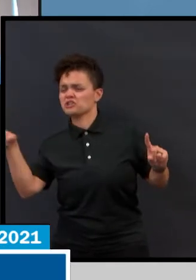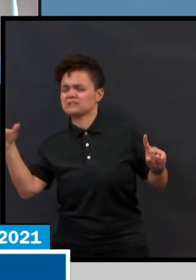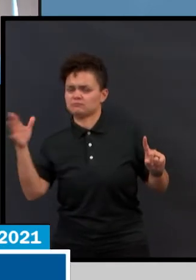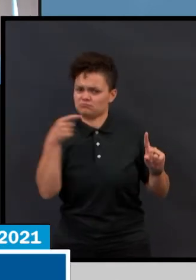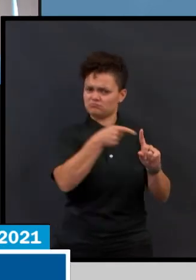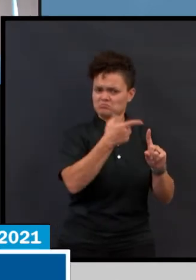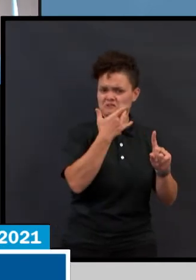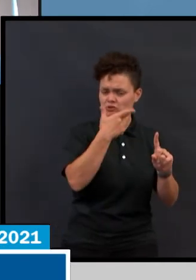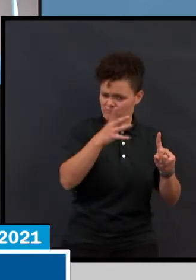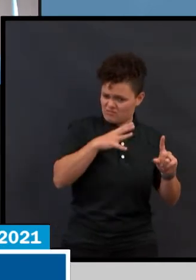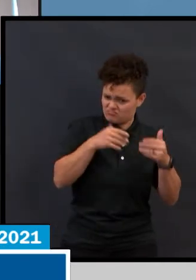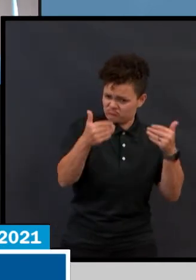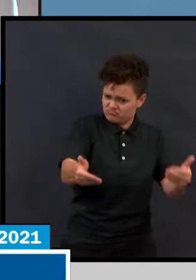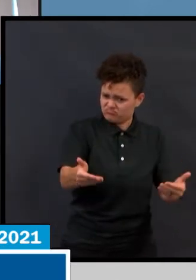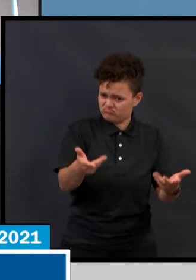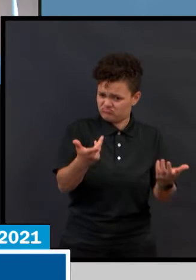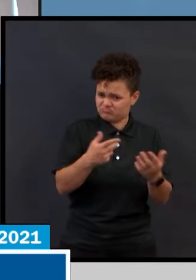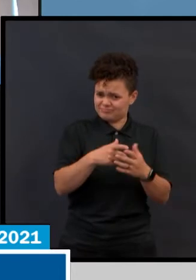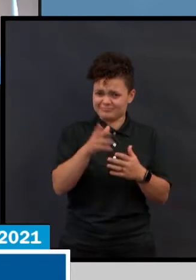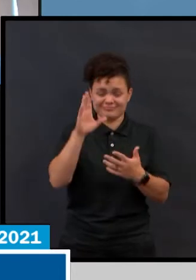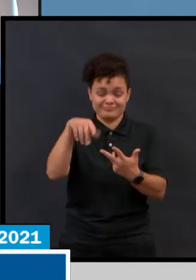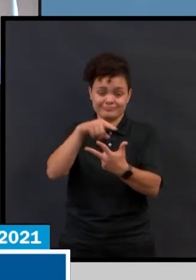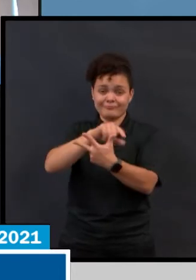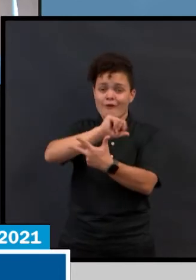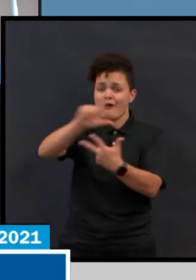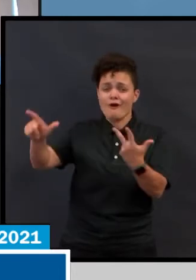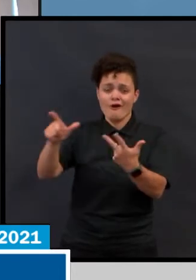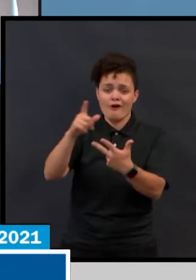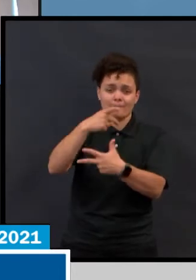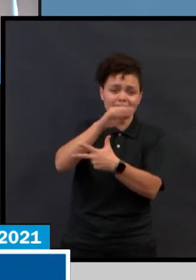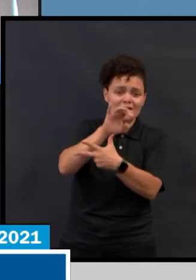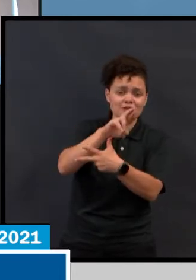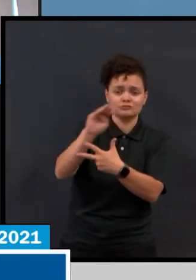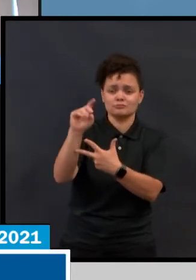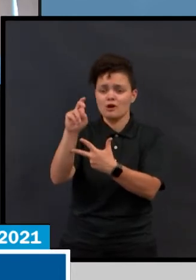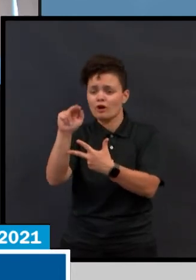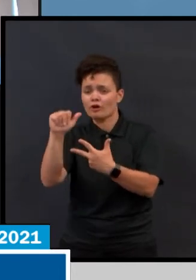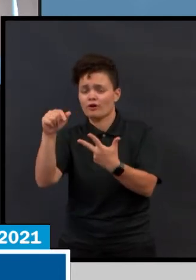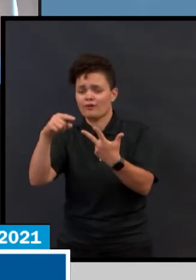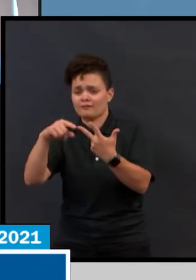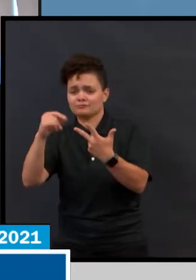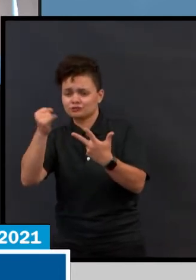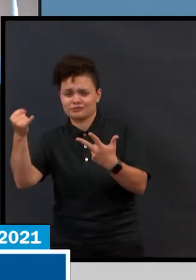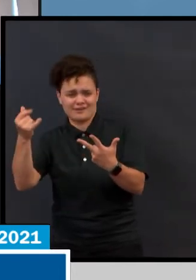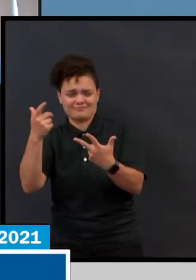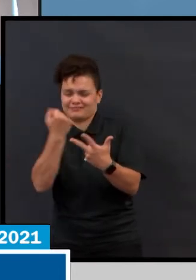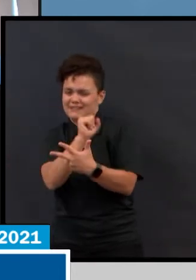safe and again likely to be approved very soon if you have any questions about the efficacy